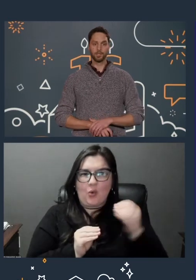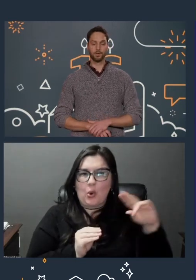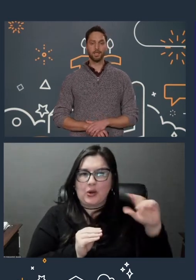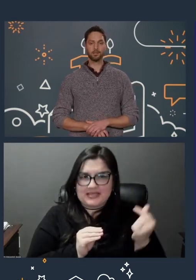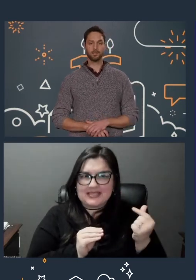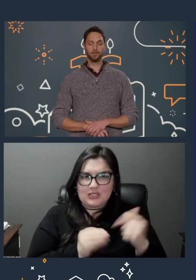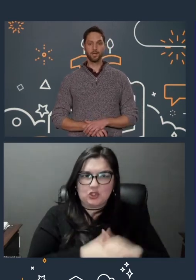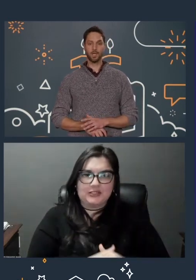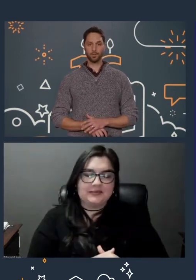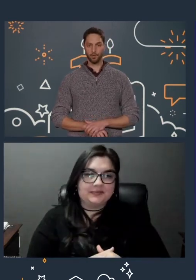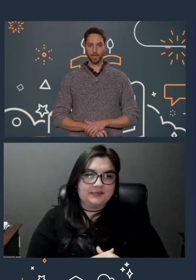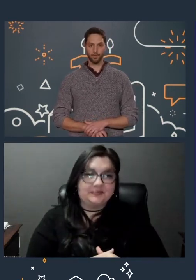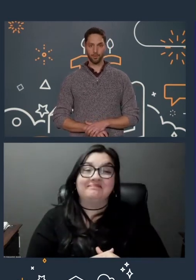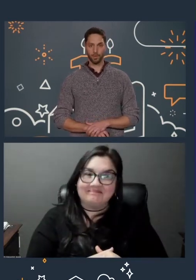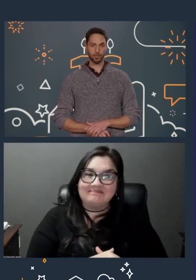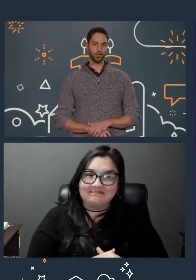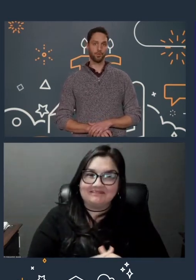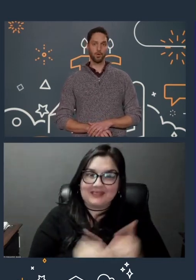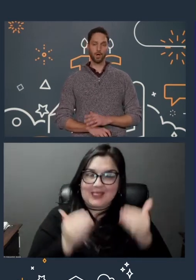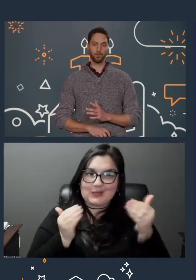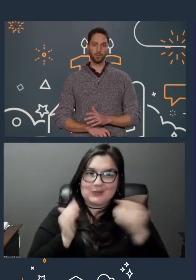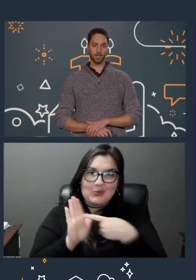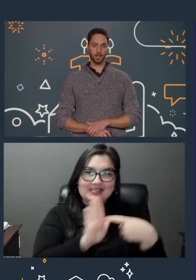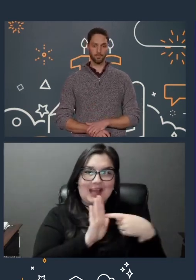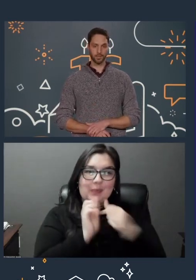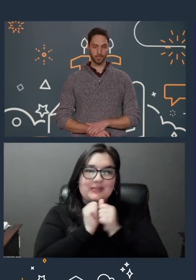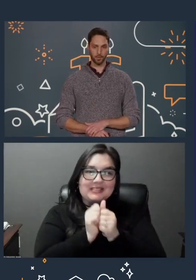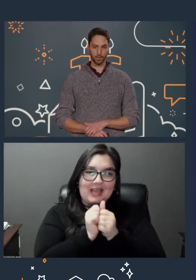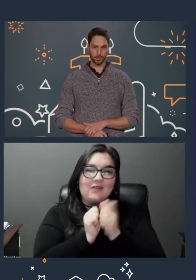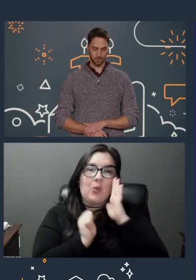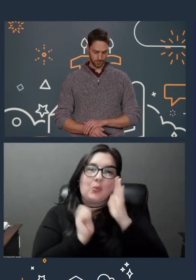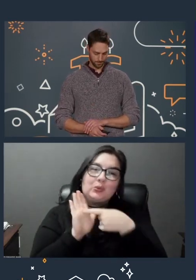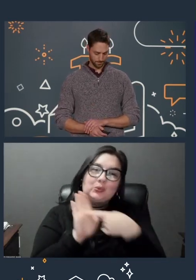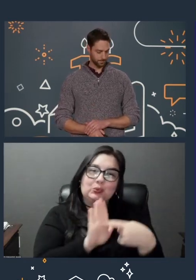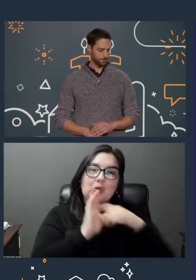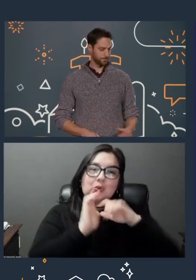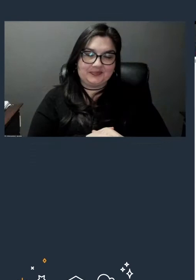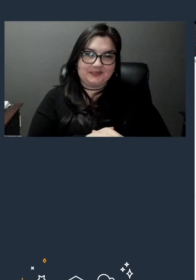So let's do a demo together while I show you how to uncover these questions.